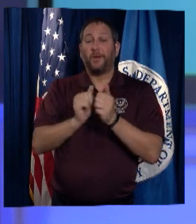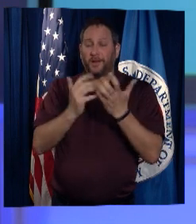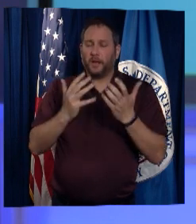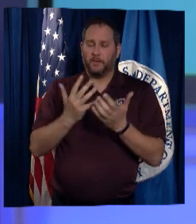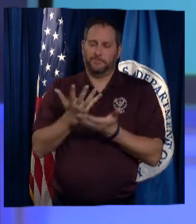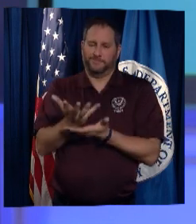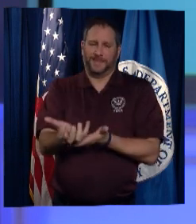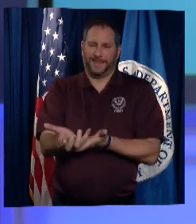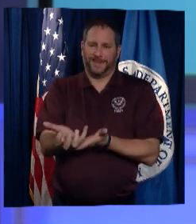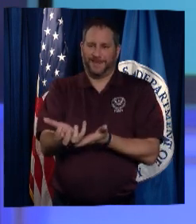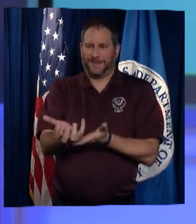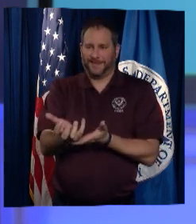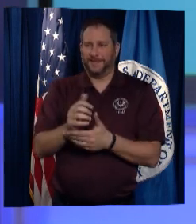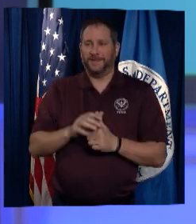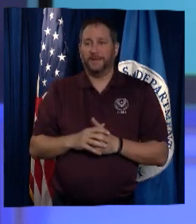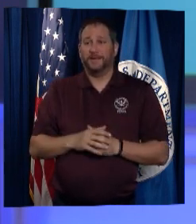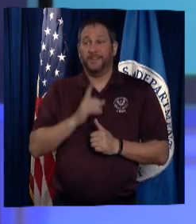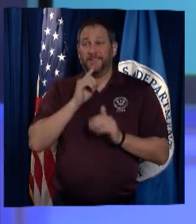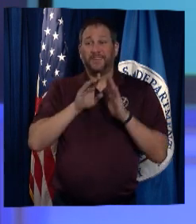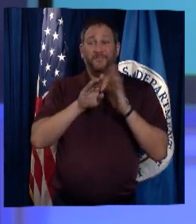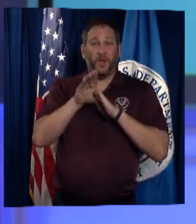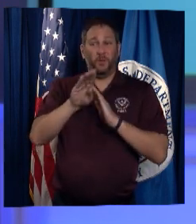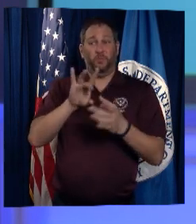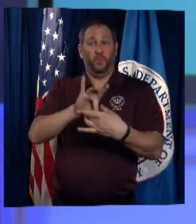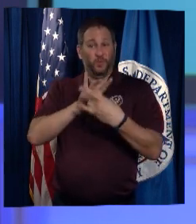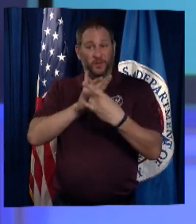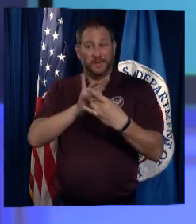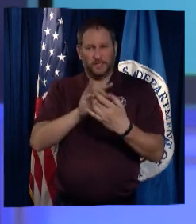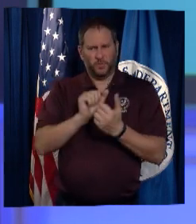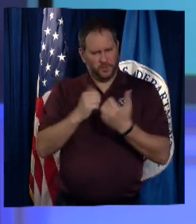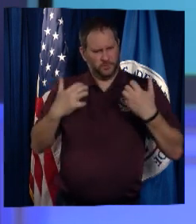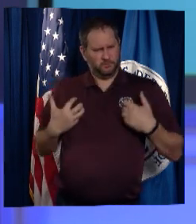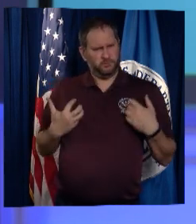mentioned those three clubs we bash each other over the head all the time with,